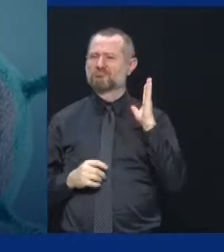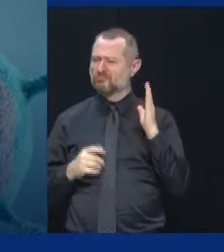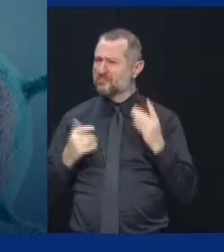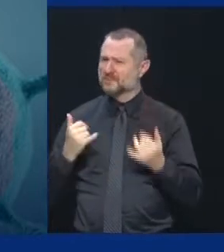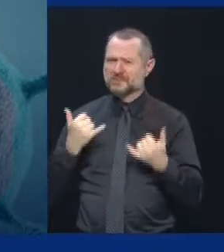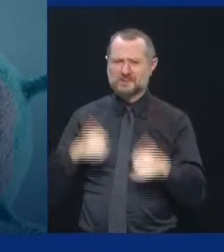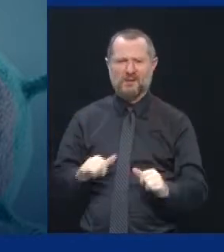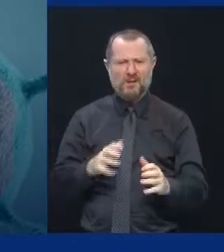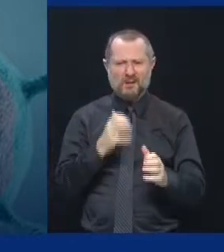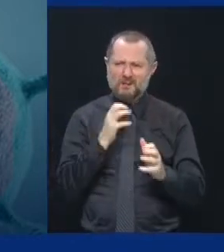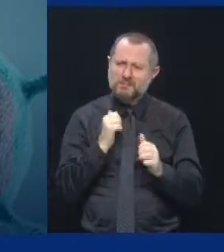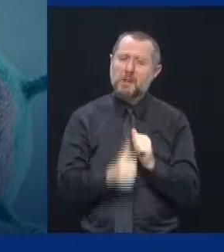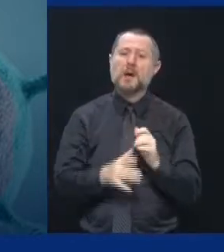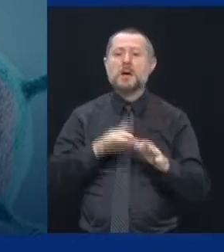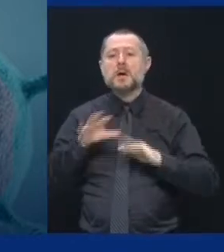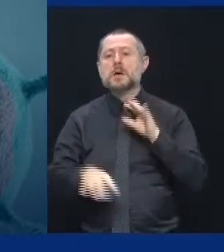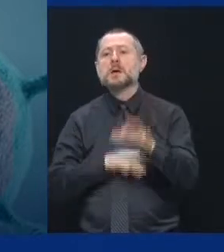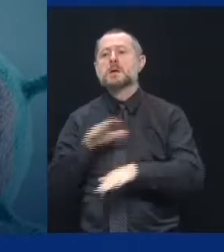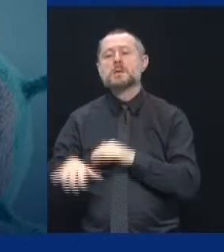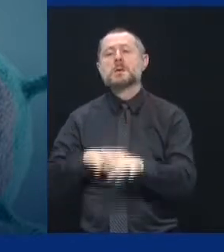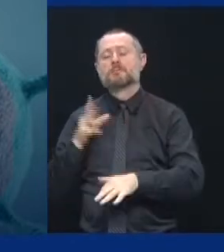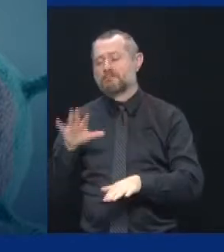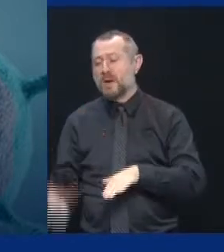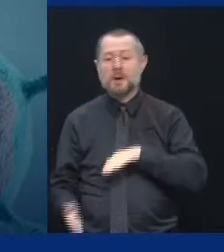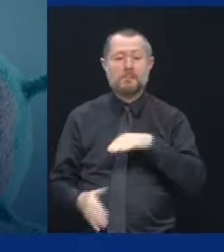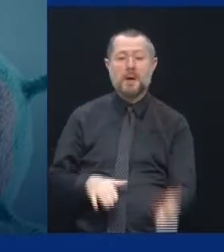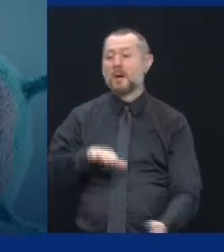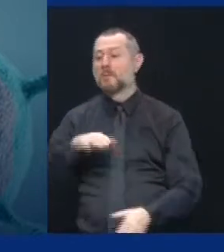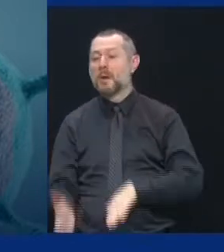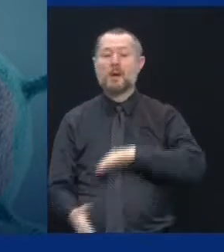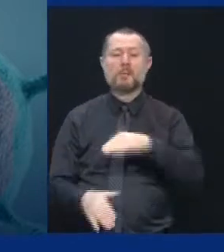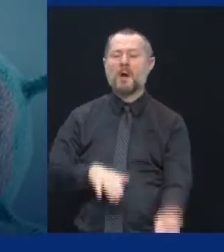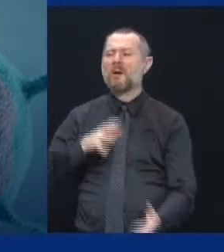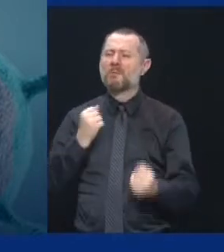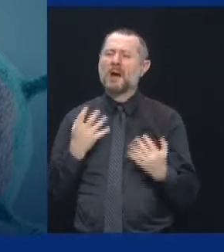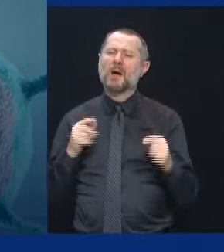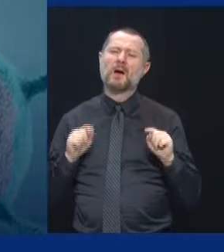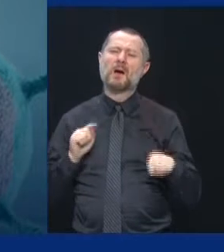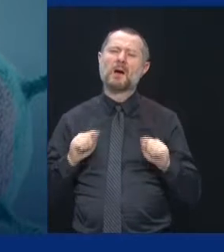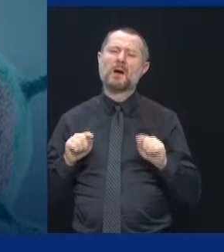NATION. IT'S CONTINUING TO DO DAMAGE.